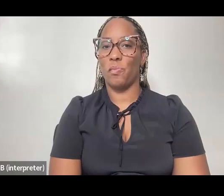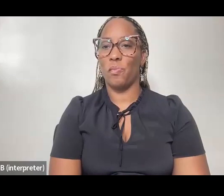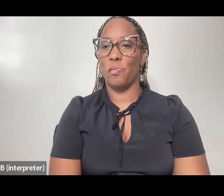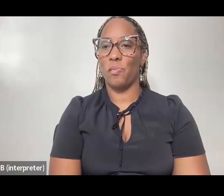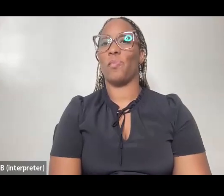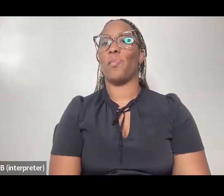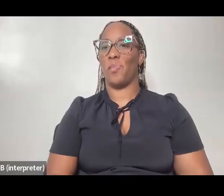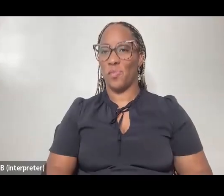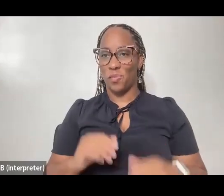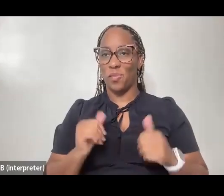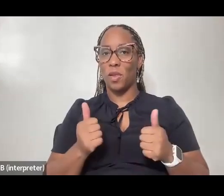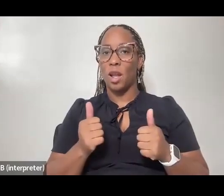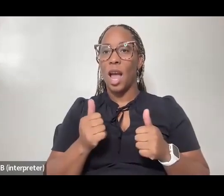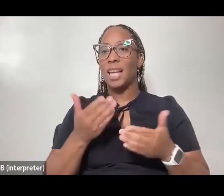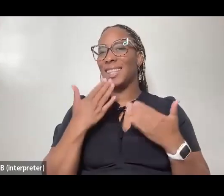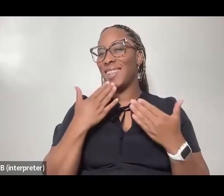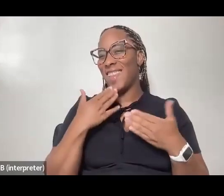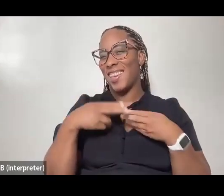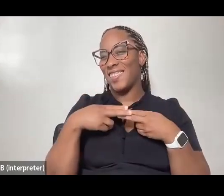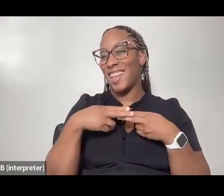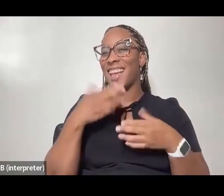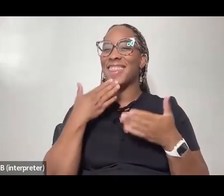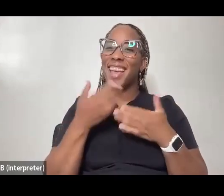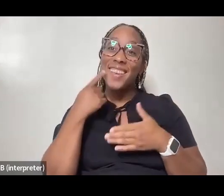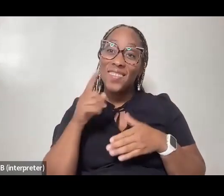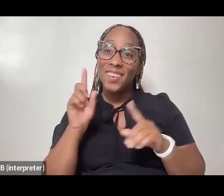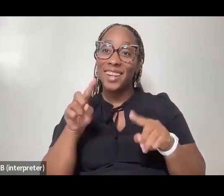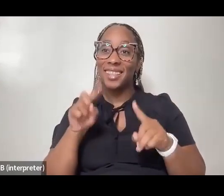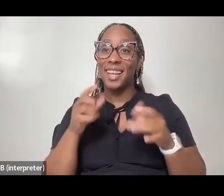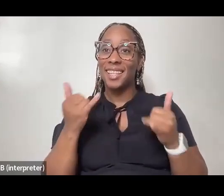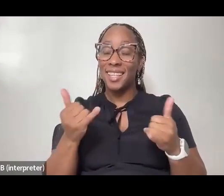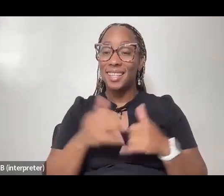There we go. Just have thank you the slide. I want to thank you all for attending today.